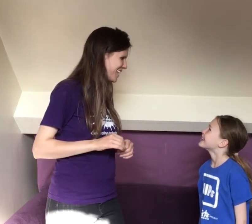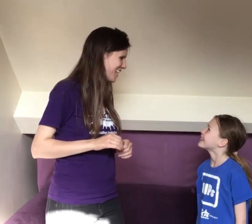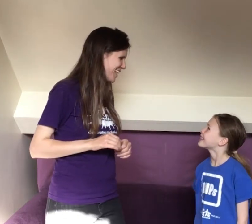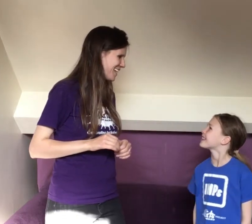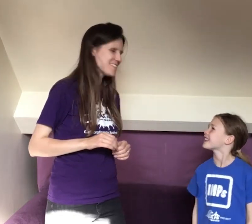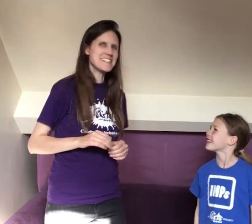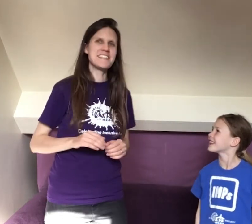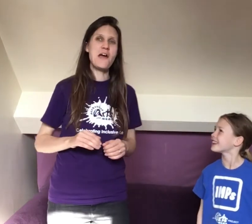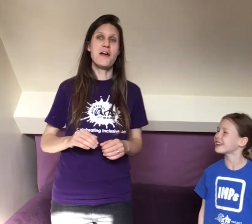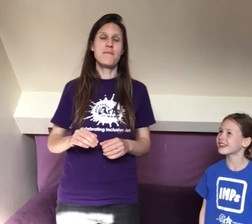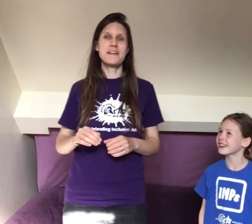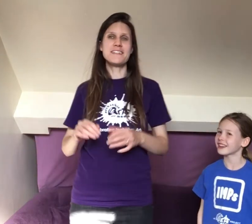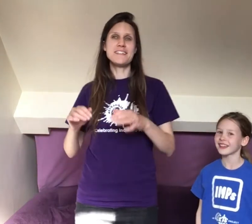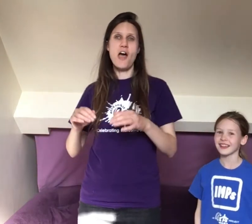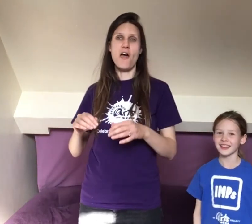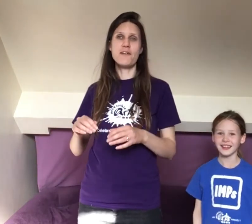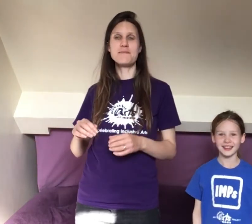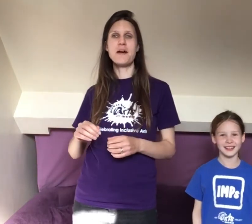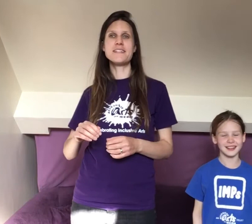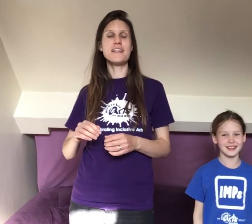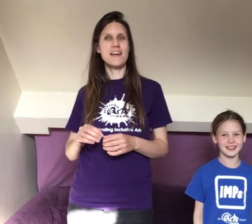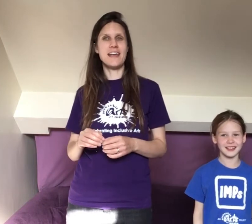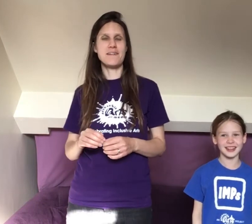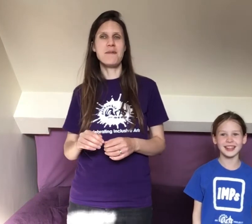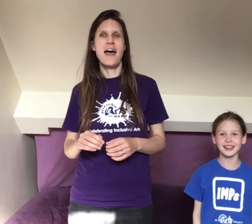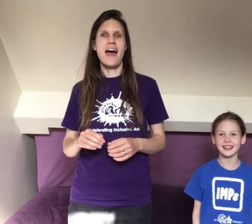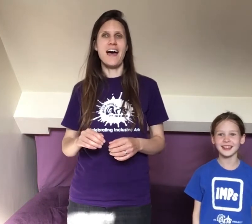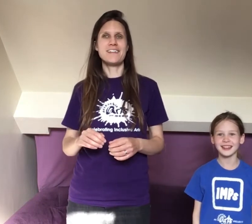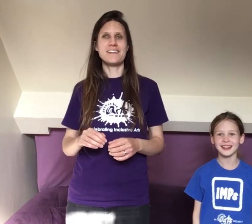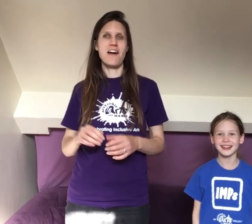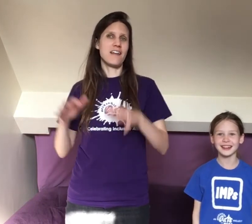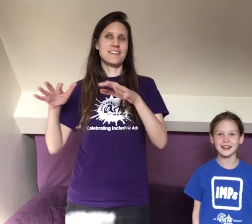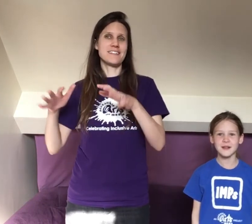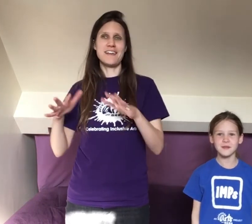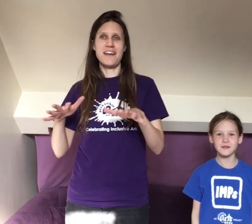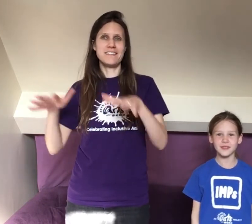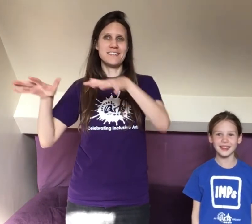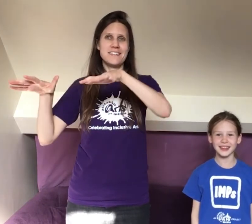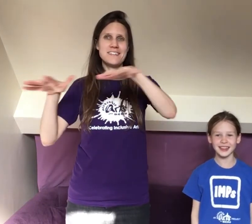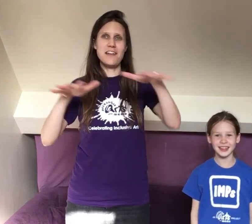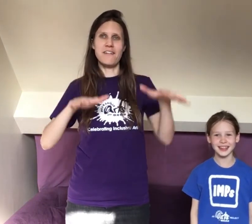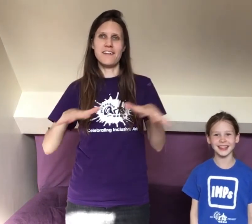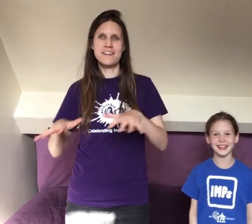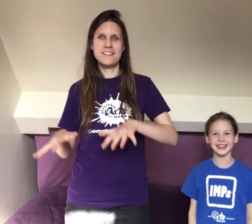Yeah! It means snow. Because snow is my surname and I like the sign. Snow.